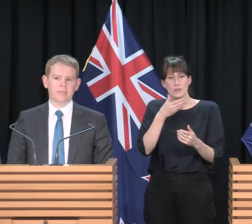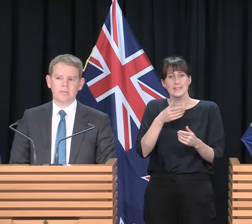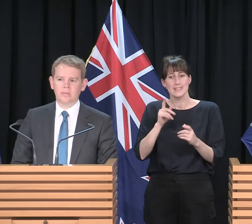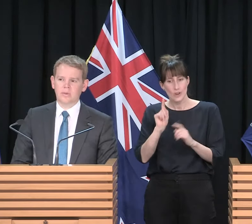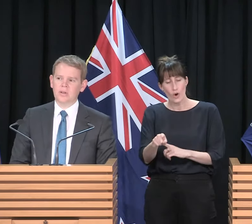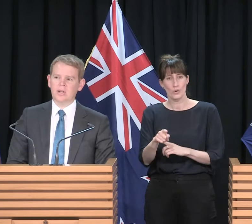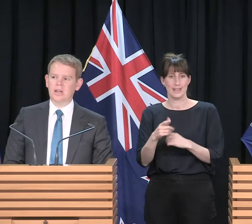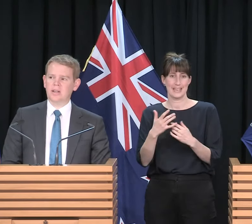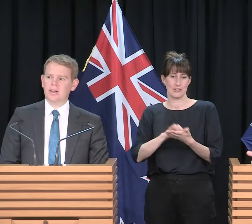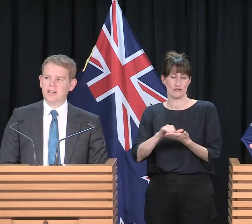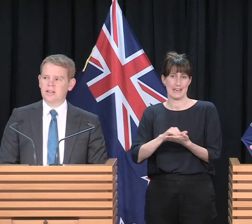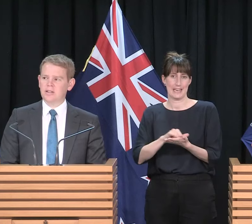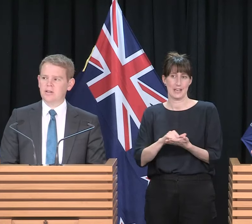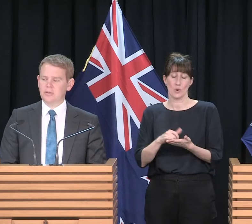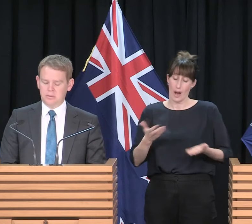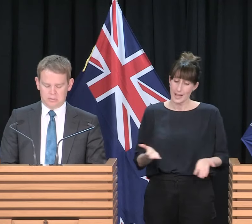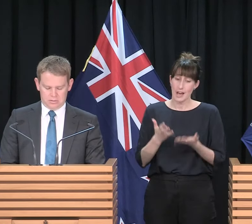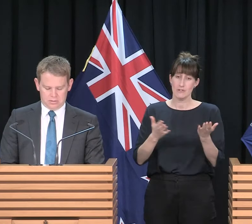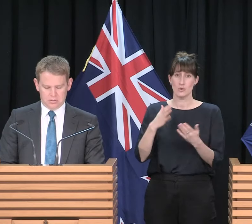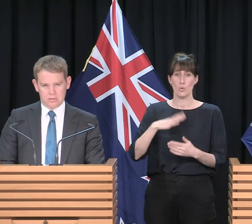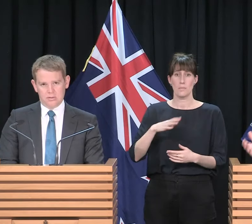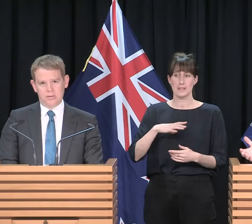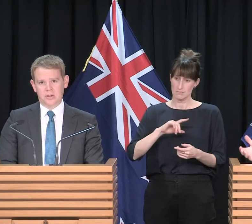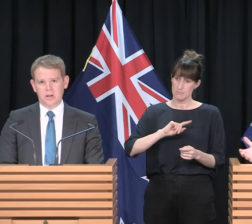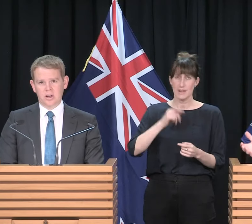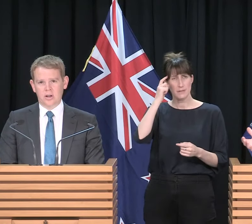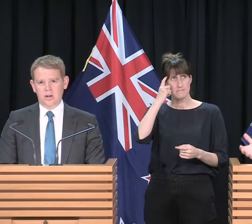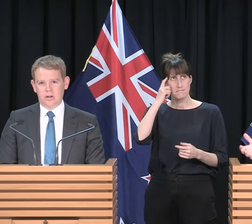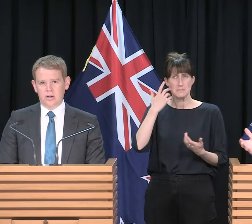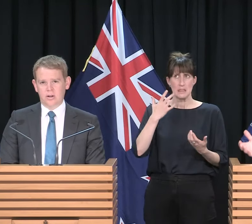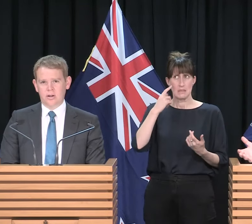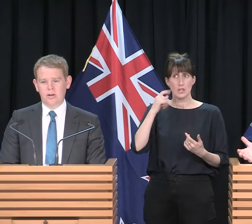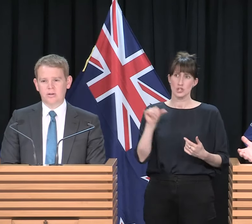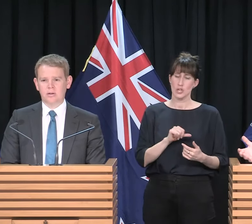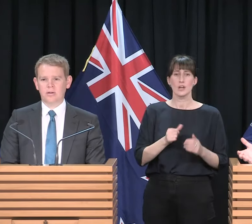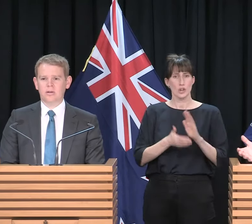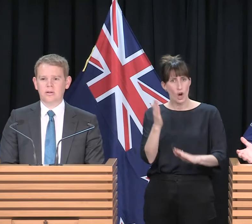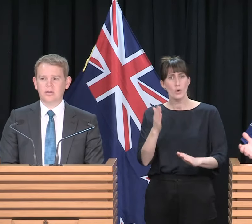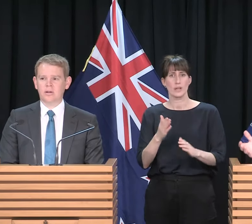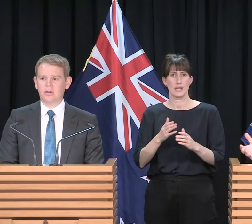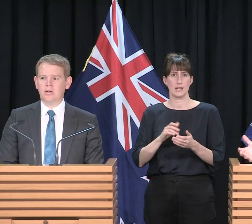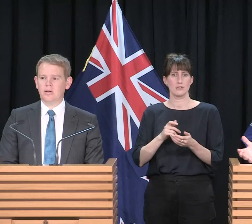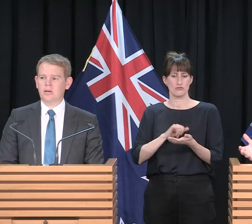If it prompts people to rush out in the same way that we had the toilet paper crisis, is there actually the